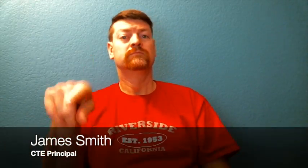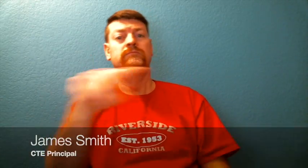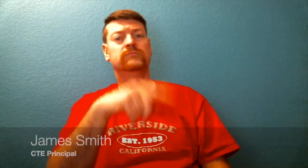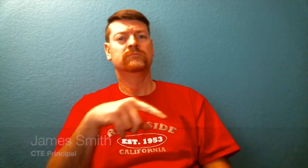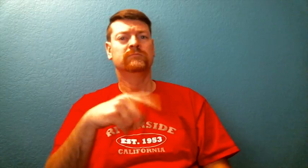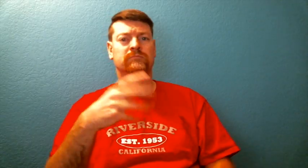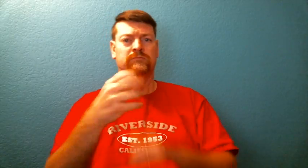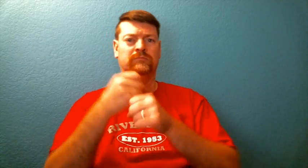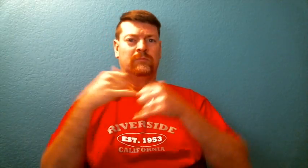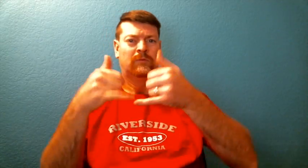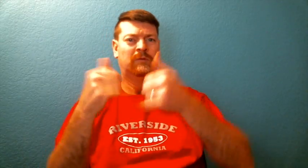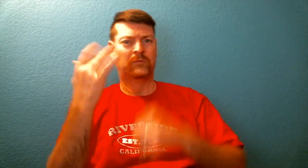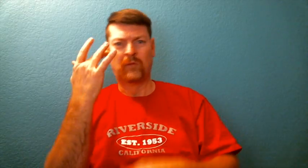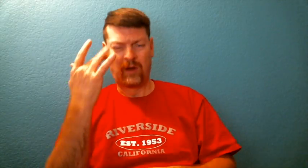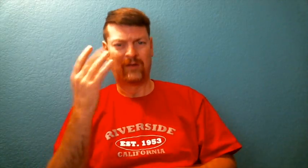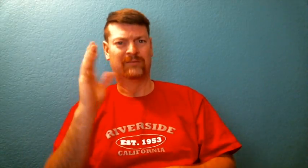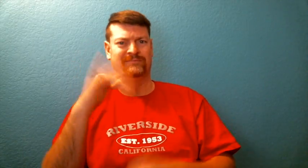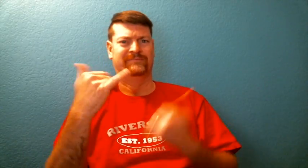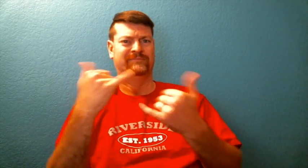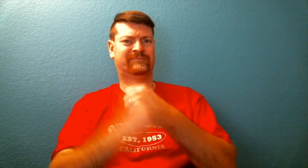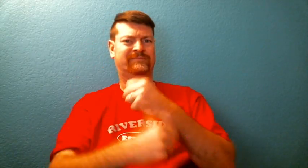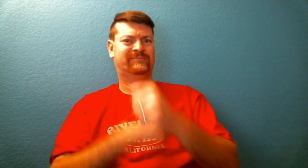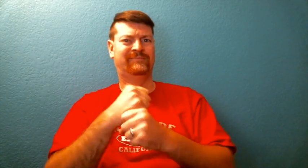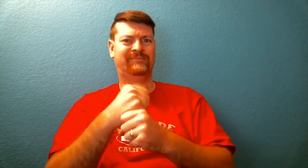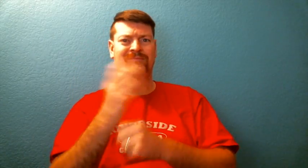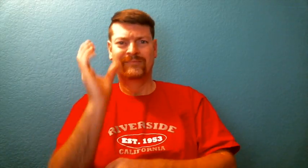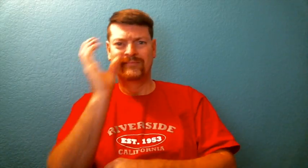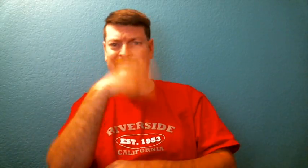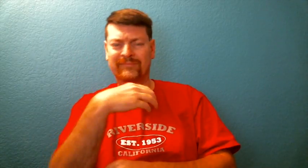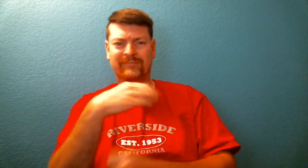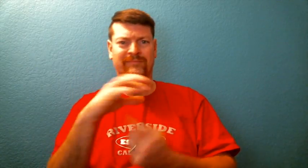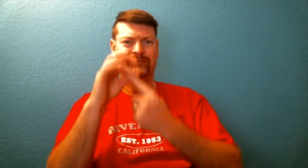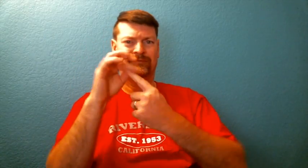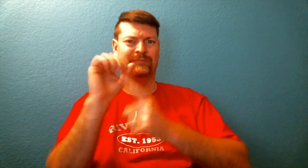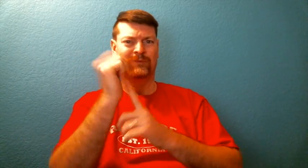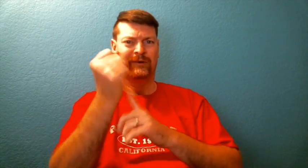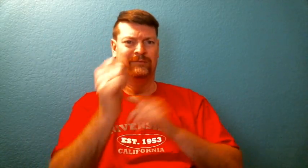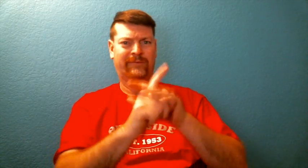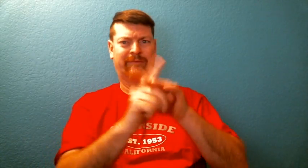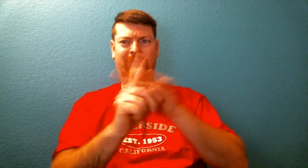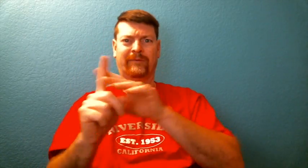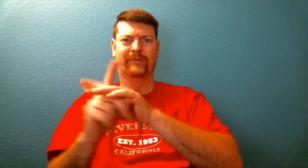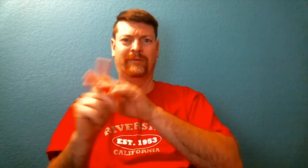selected, and they're award in. I know we've got a very peculiar